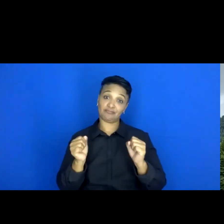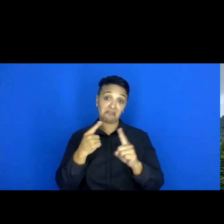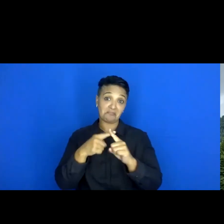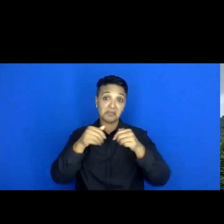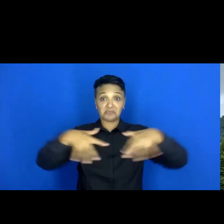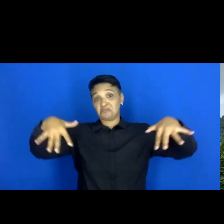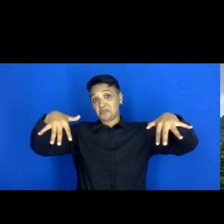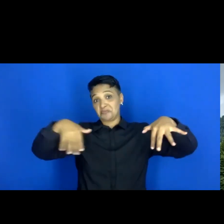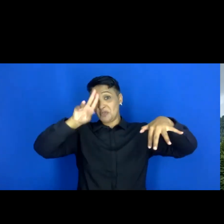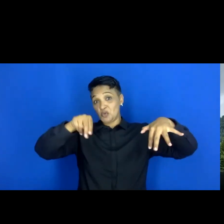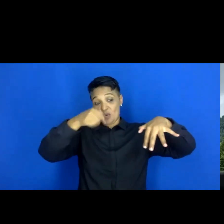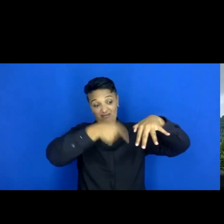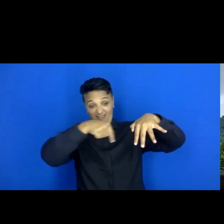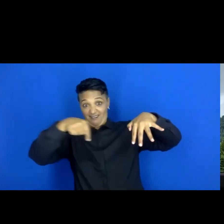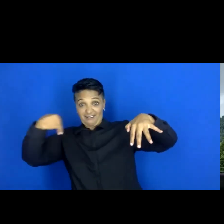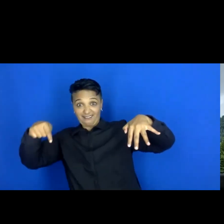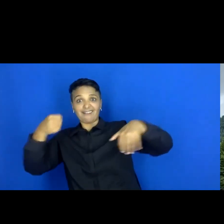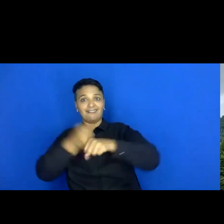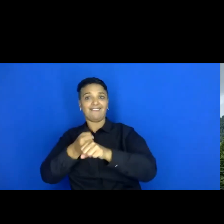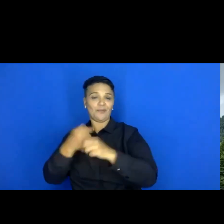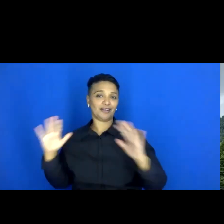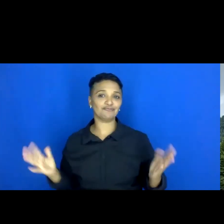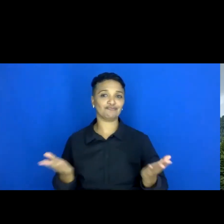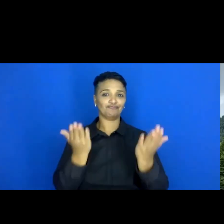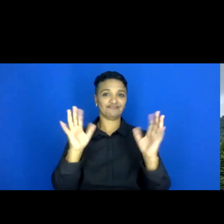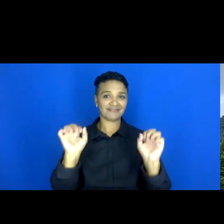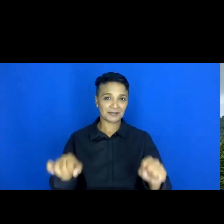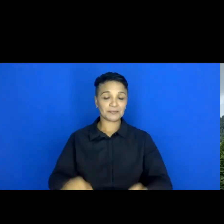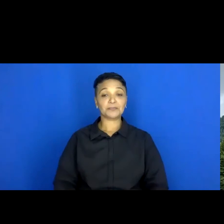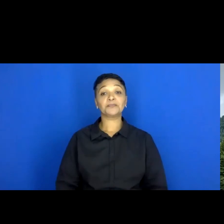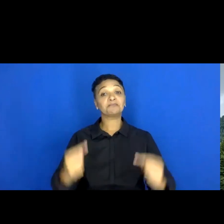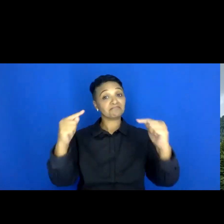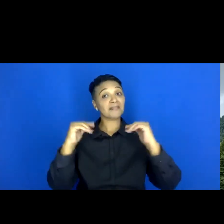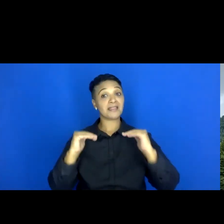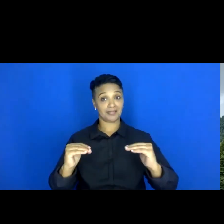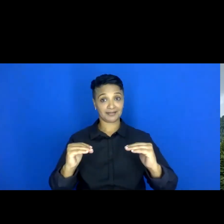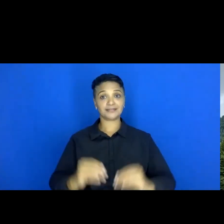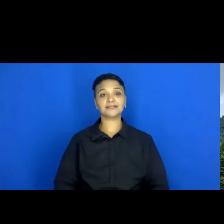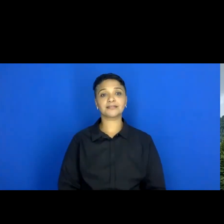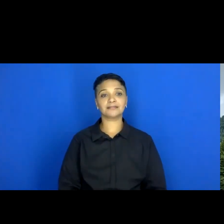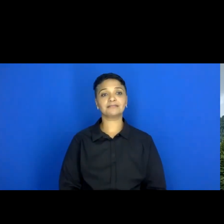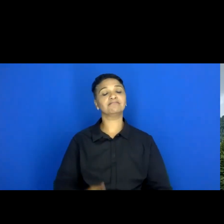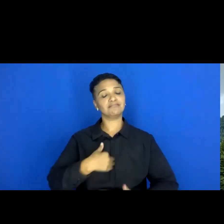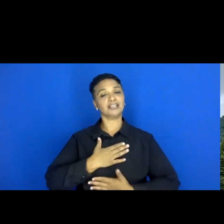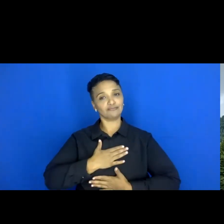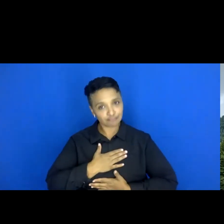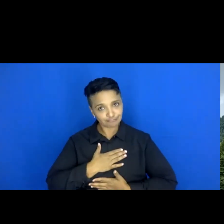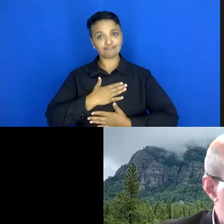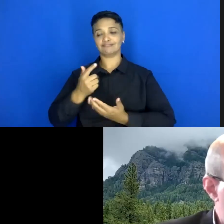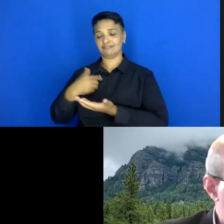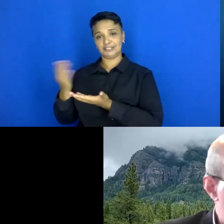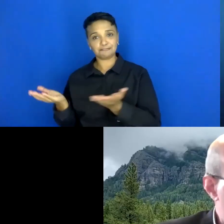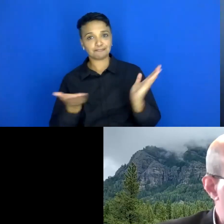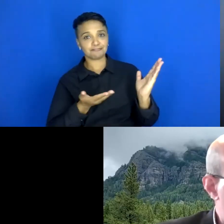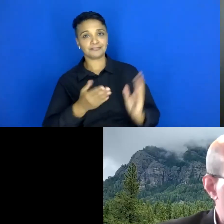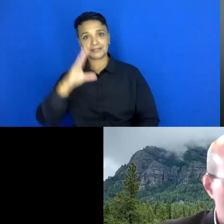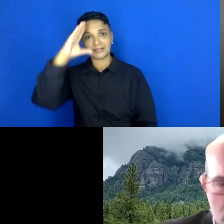um so um next up uh we it is now my pleasure and honor uh to invite mr werner obermeyer uh